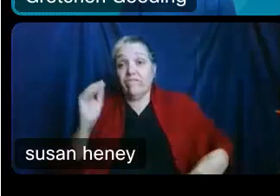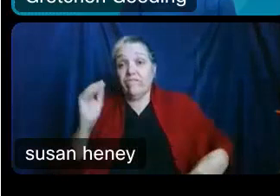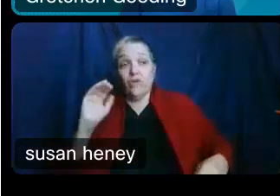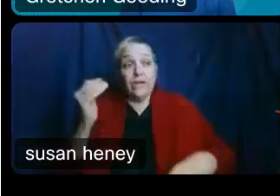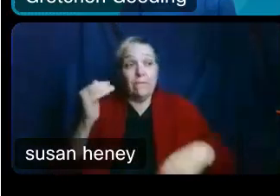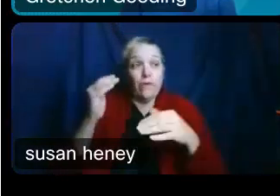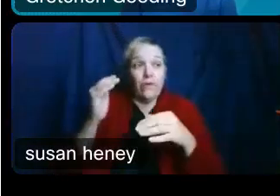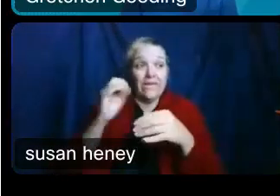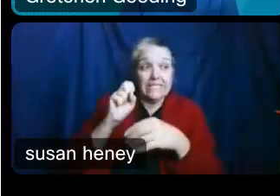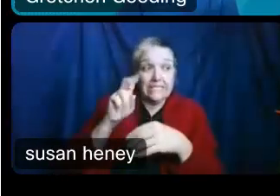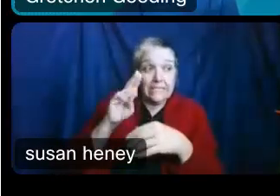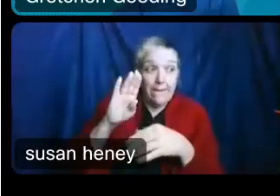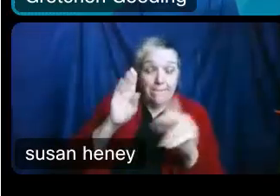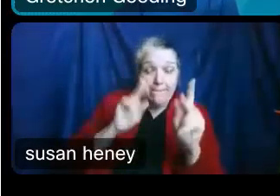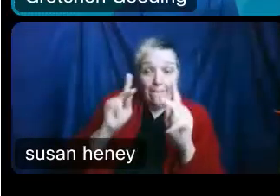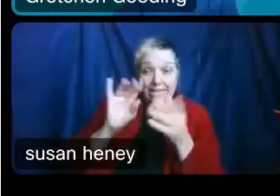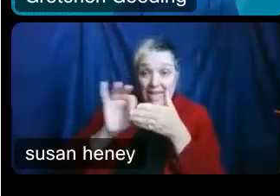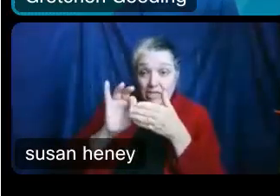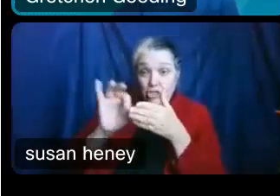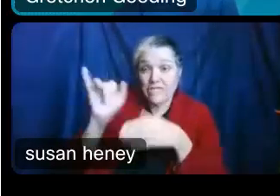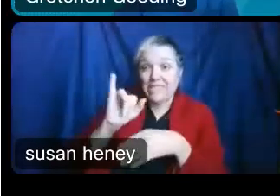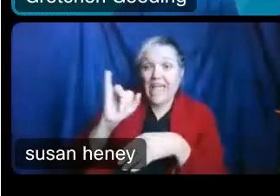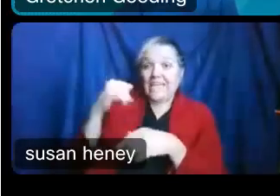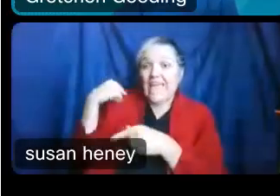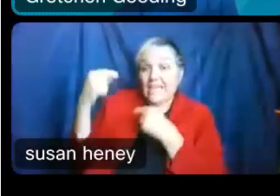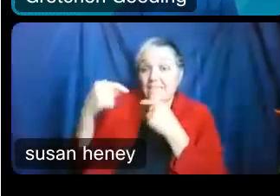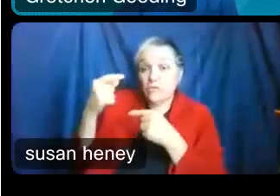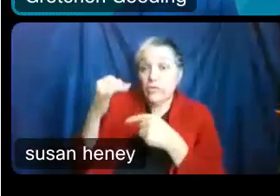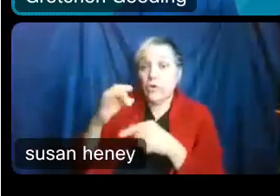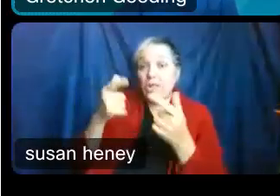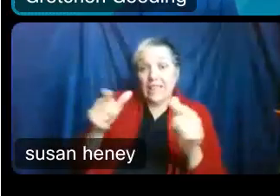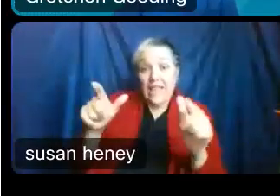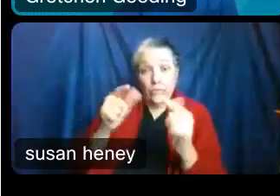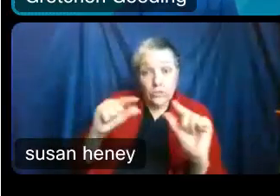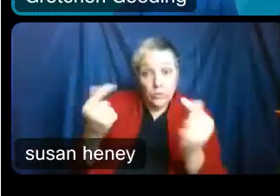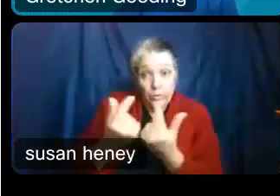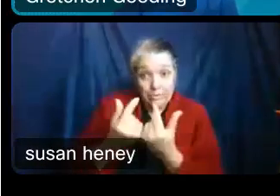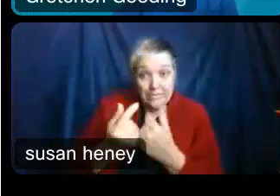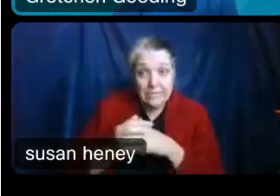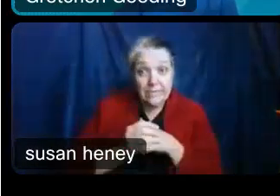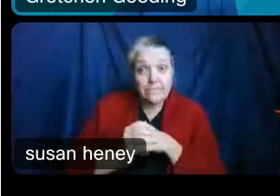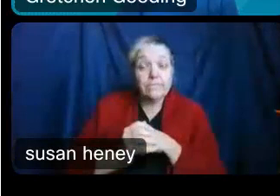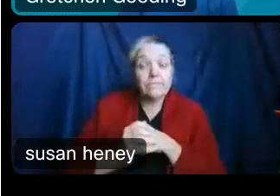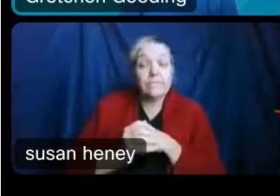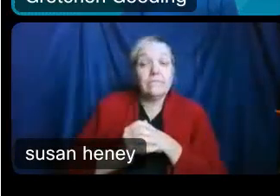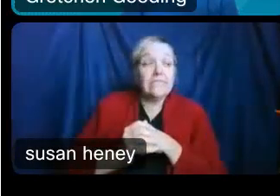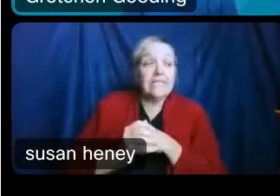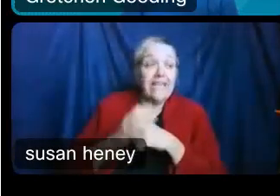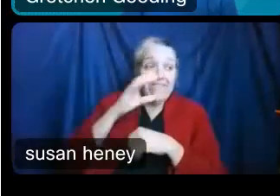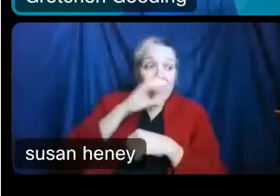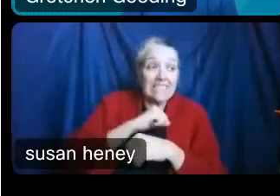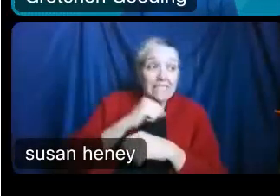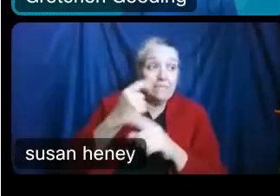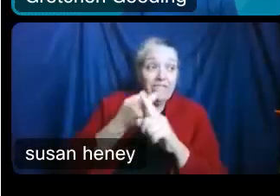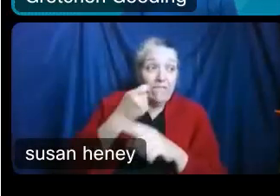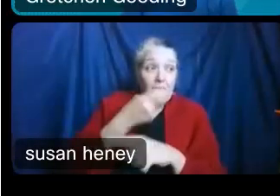like ancestry or language groups. When an estimate from the Population Estimates Program,